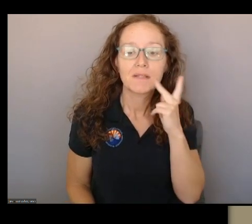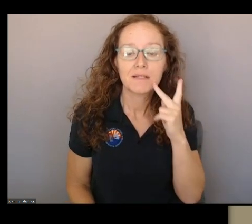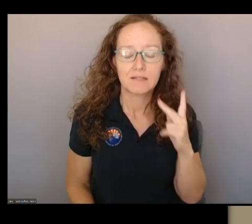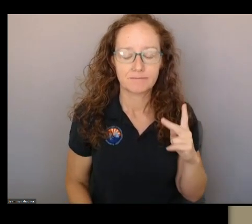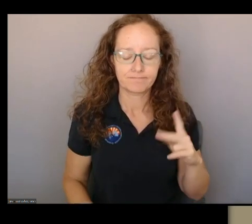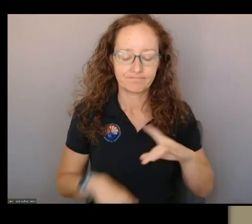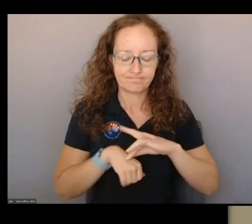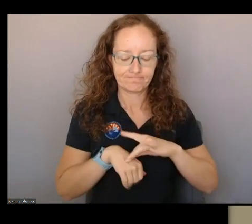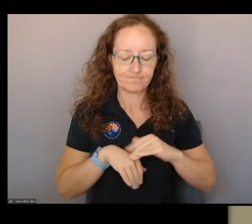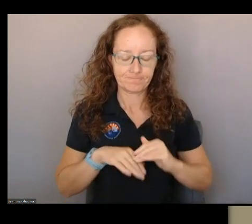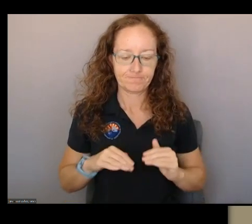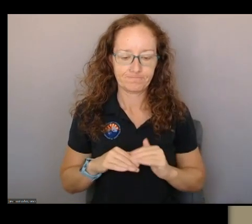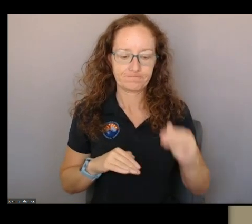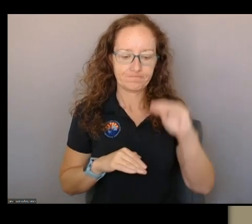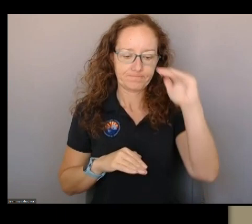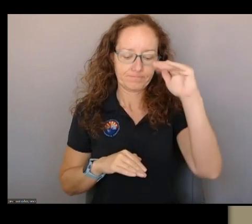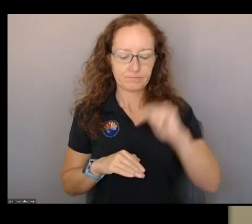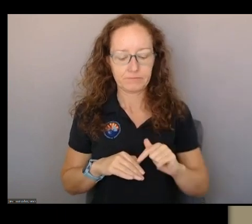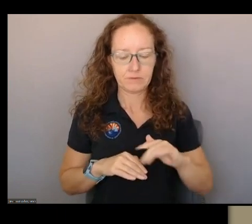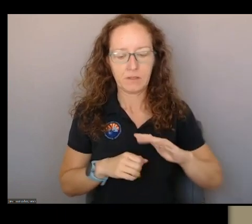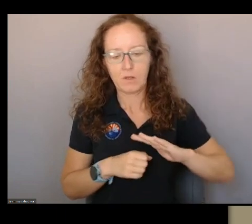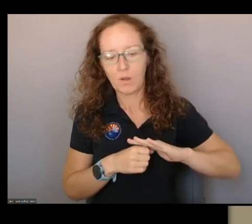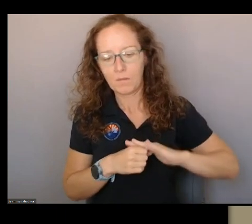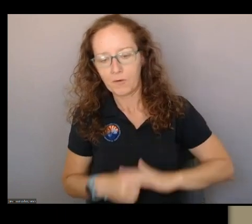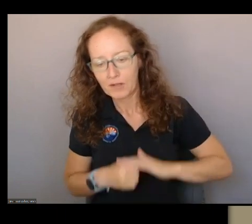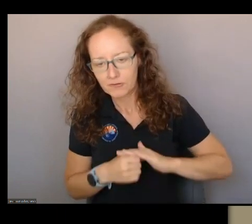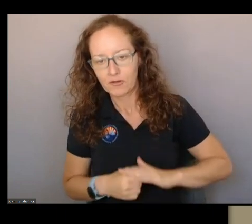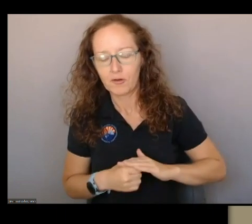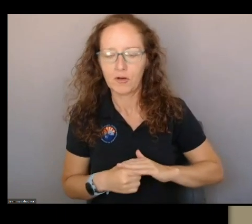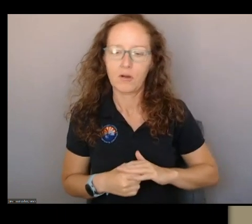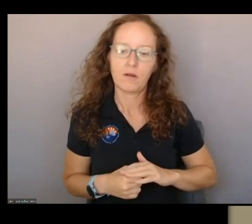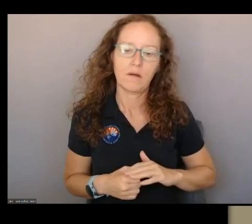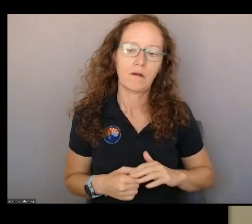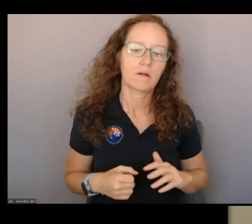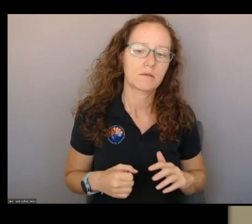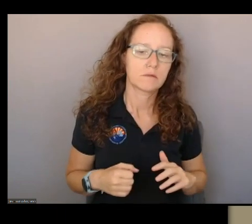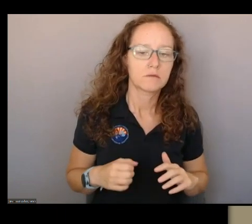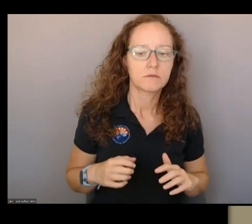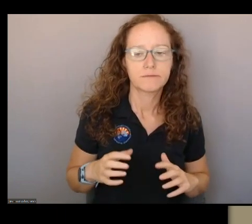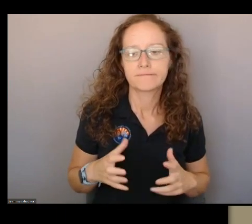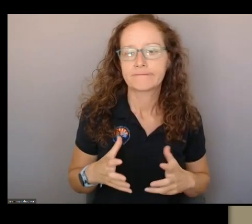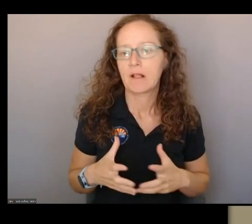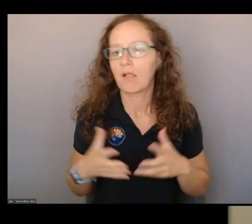this kind of green hatched area that we're seeing is basically the line where we're kind of expecting showers and